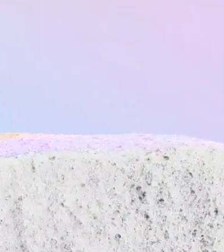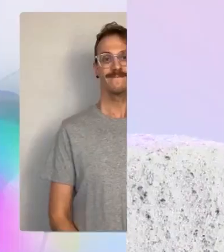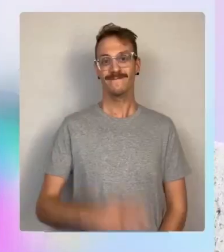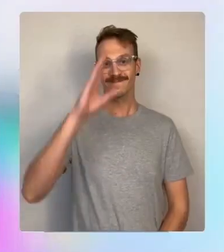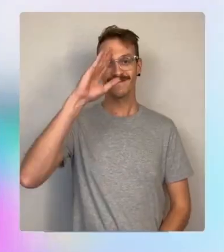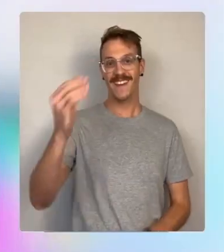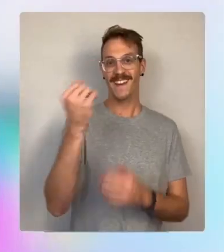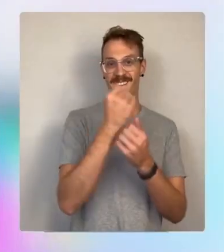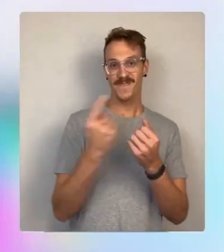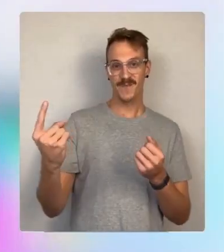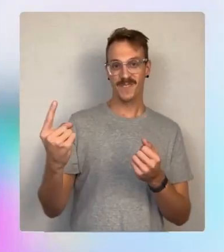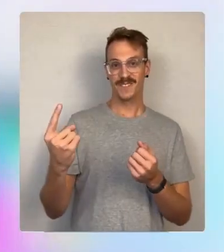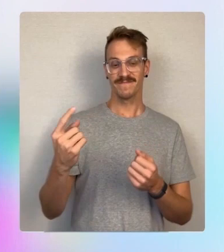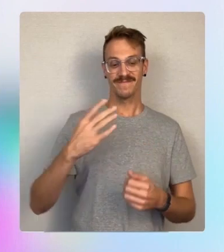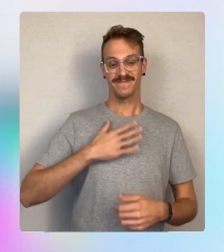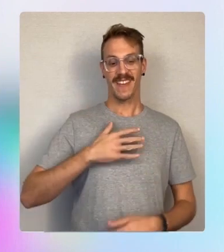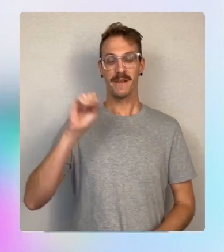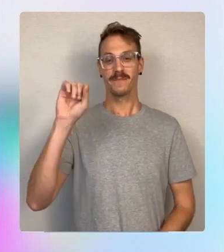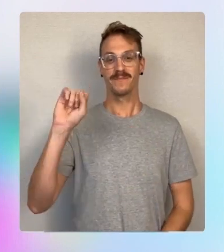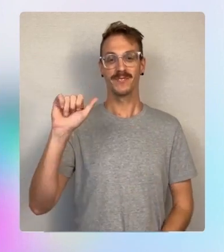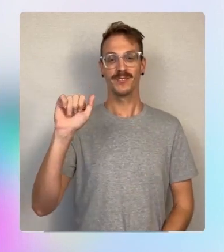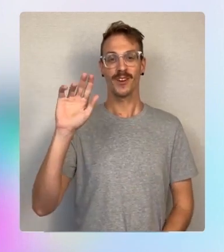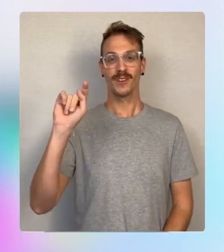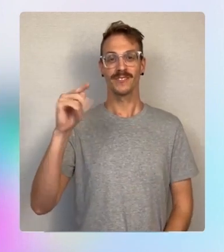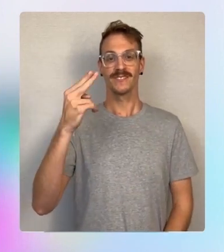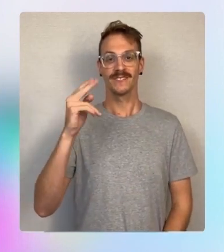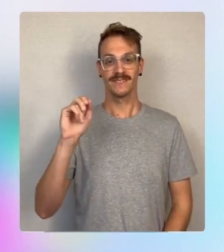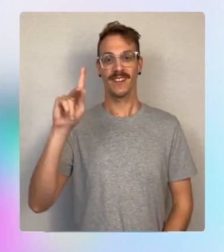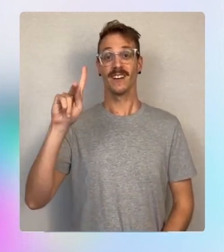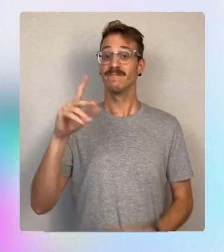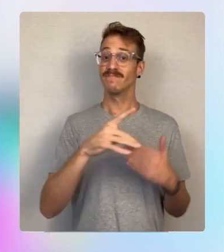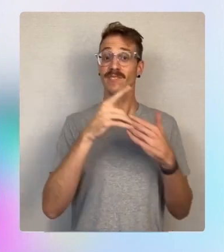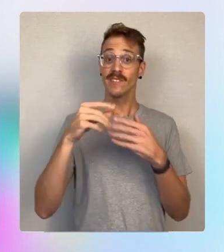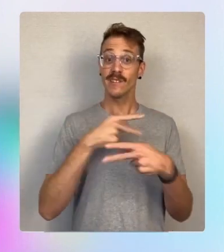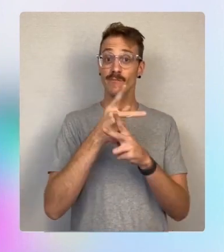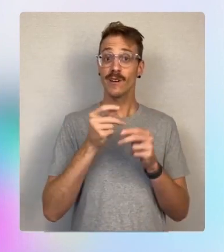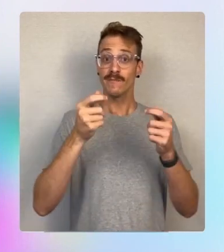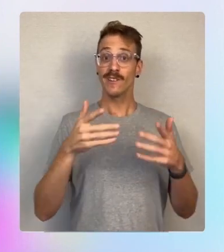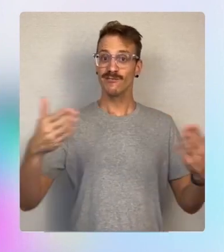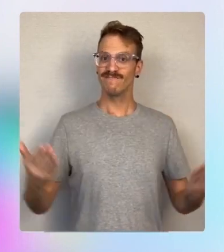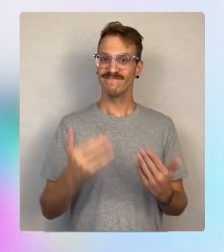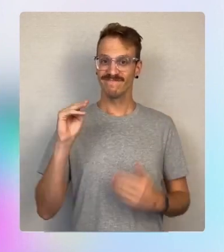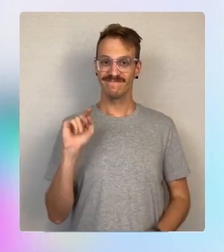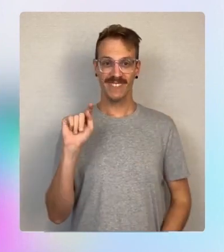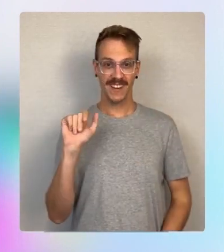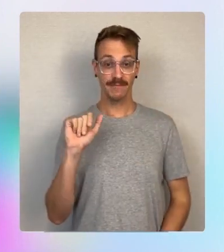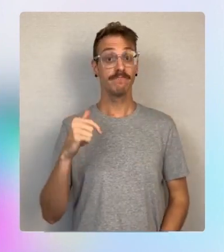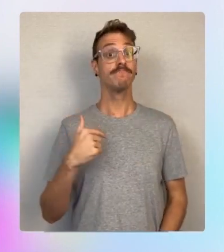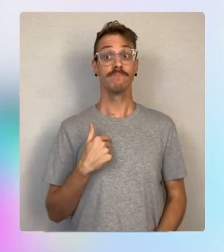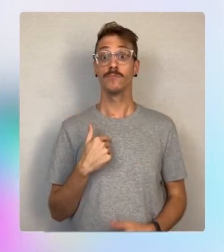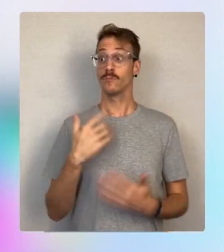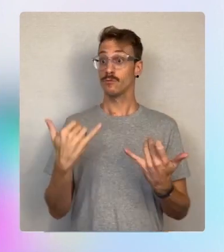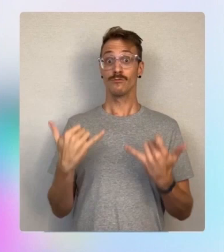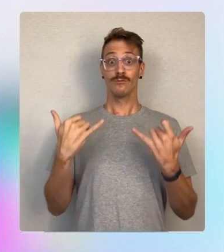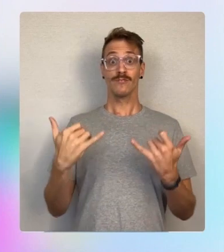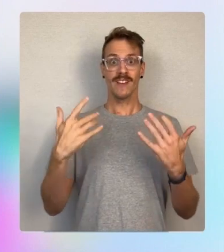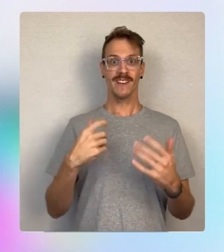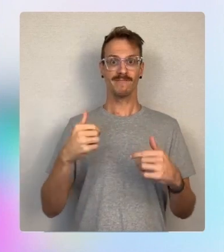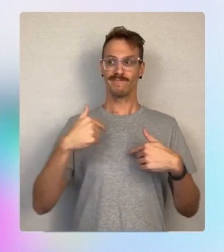Hi everyone. I'm Sarthak, Lead Product Manager at Meta. I'm here with my colleagues to share